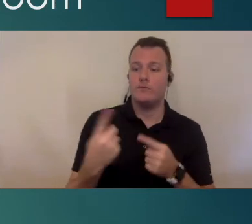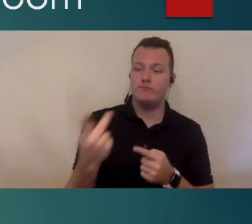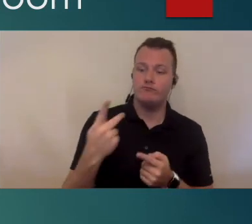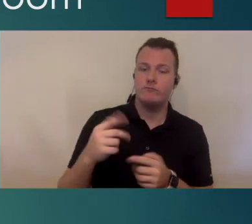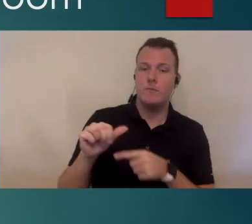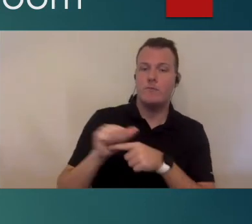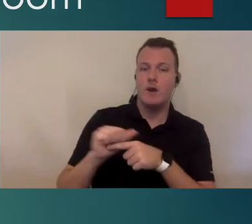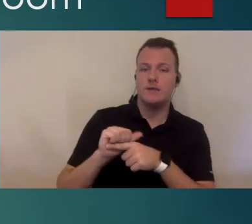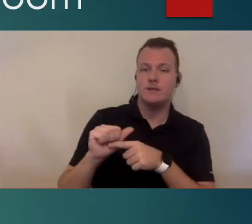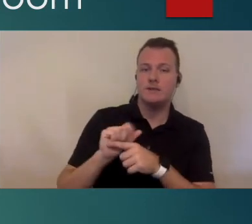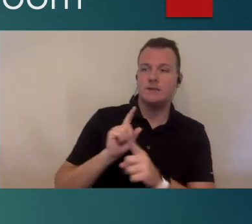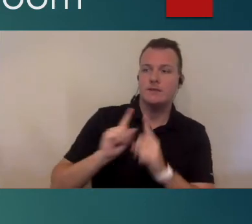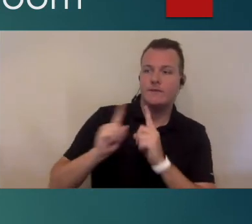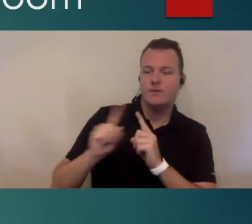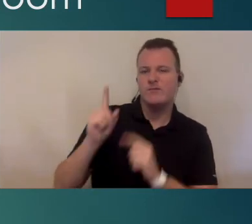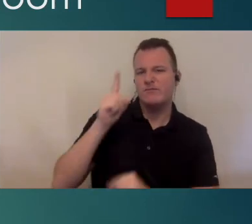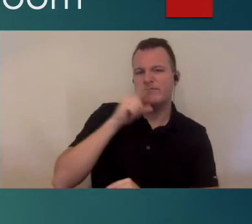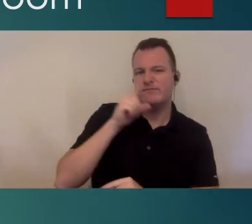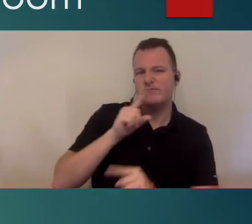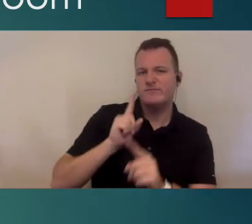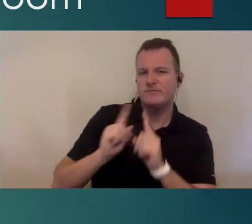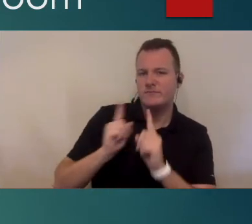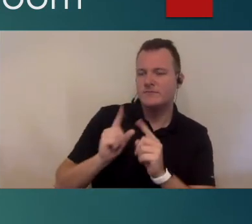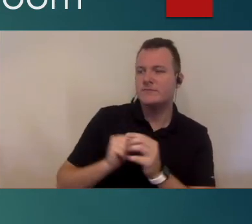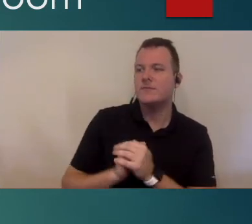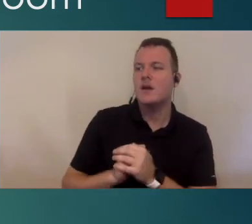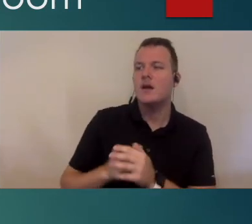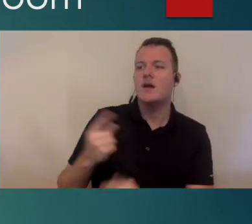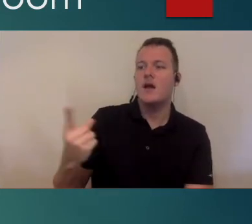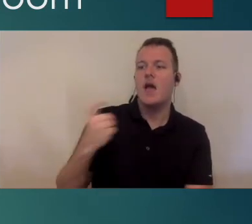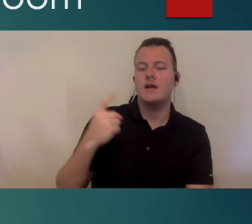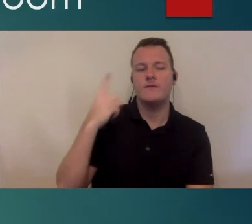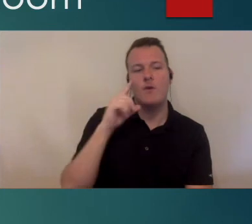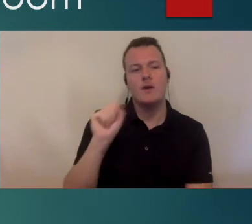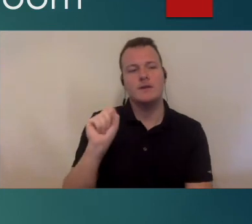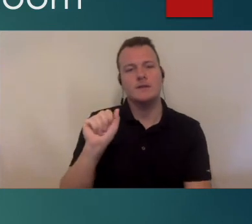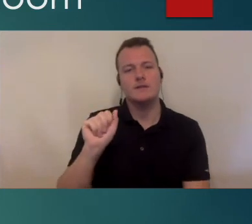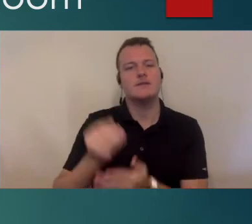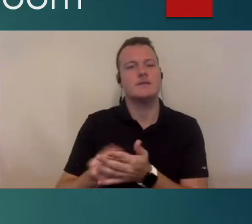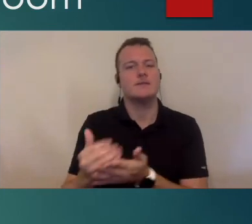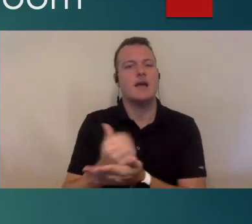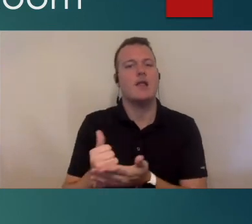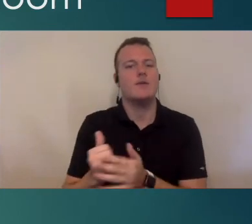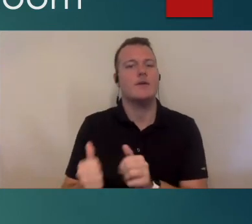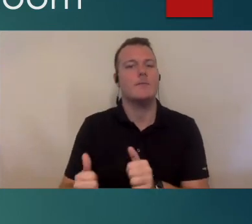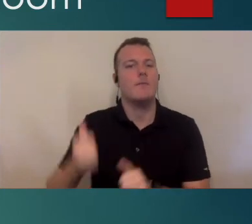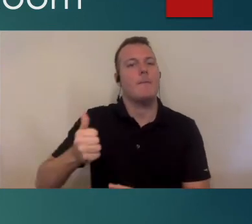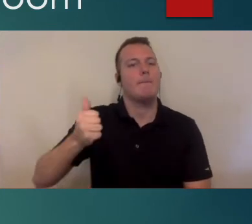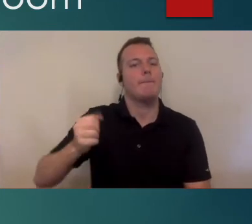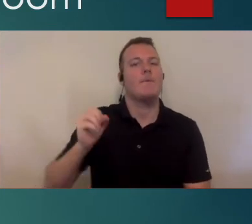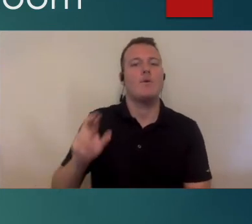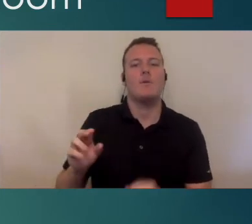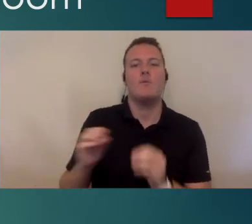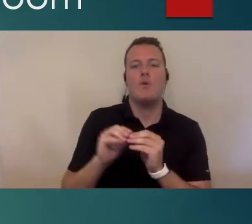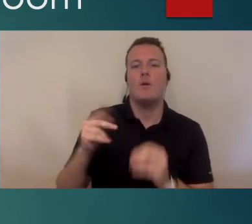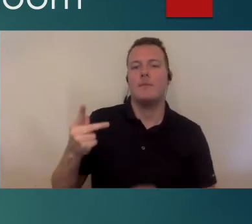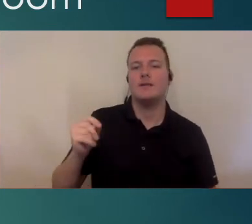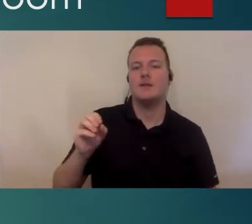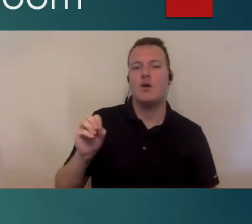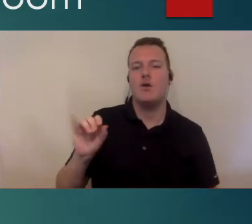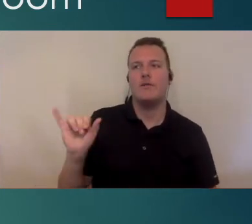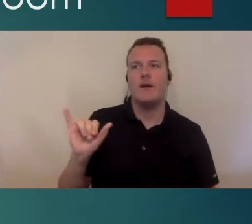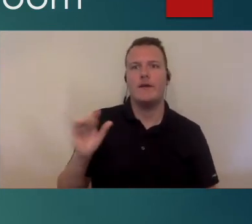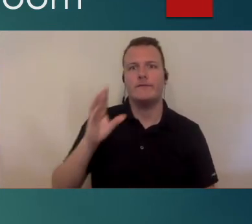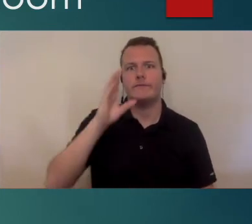interviews, will ask for a salary bump or more PTO days very kind of rigidly at